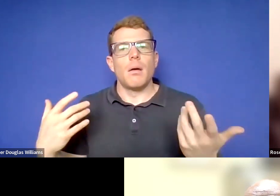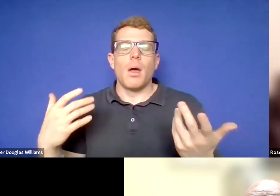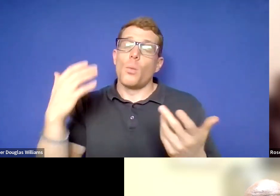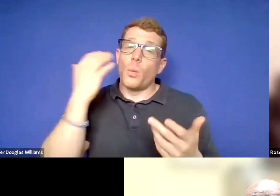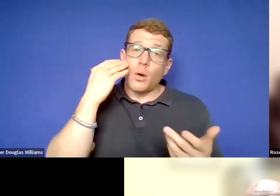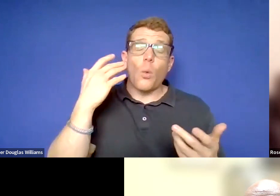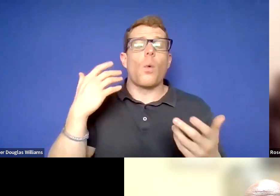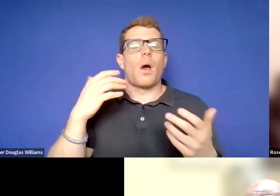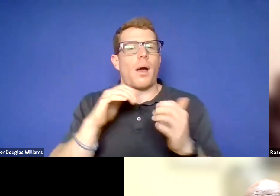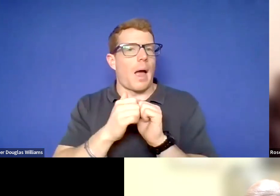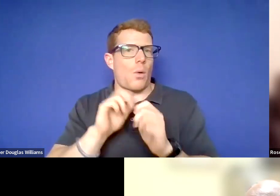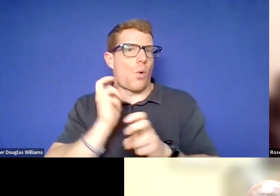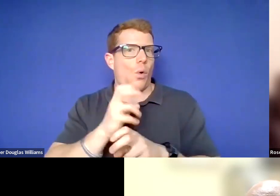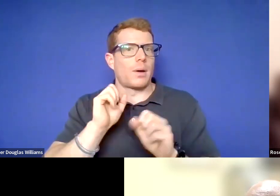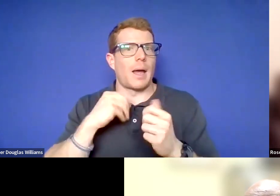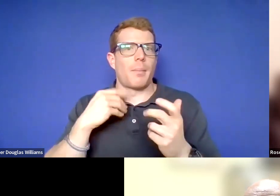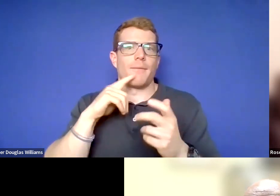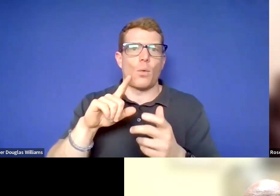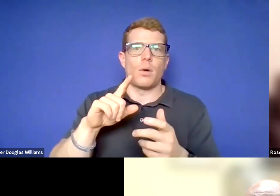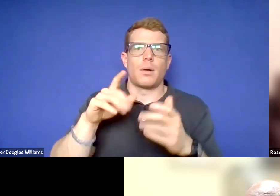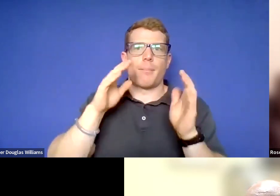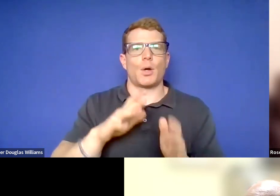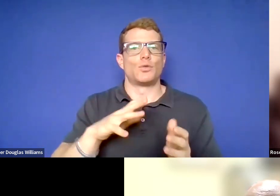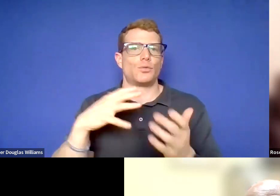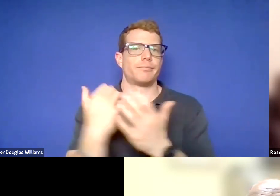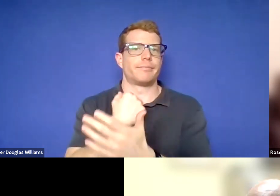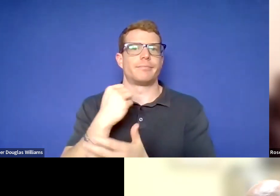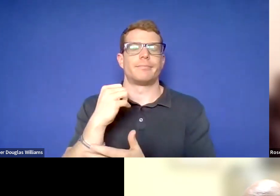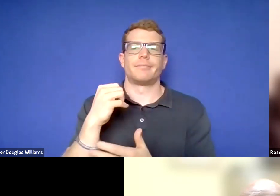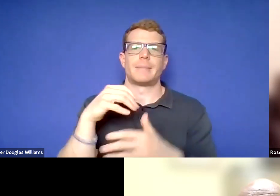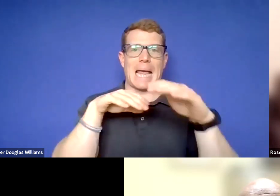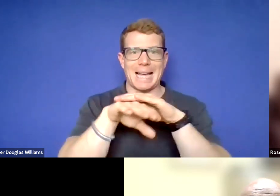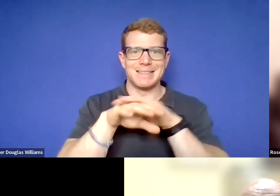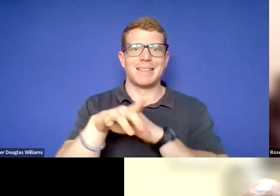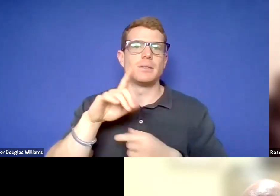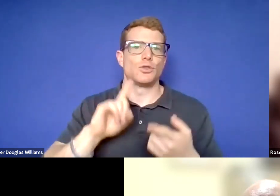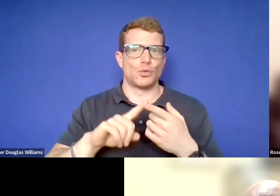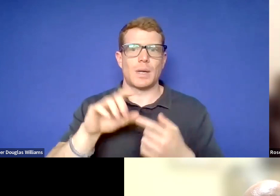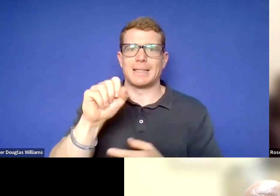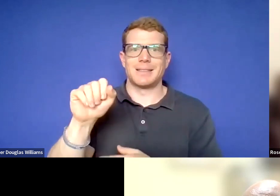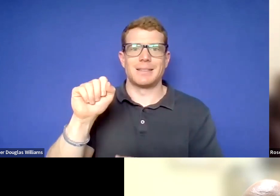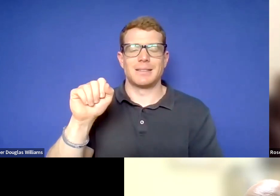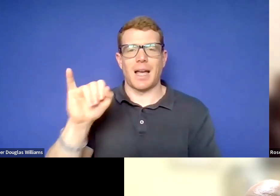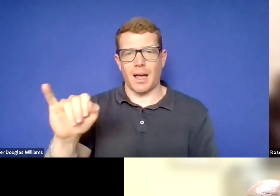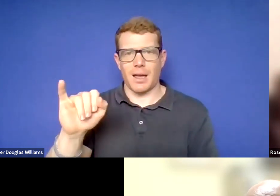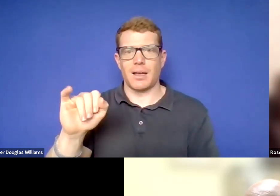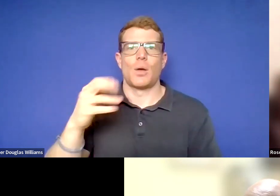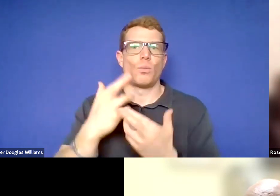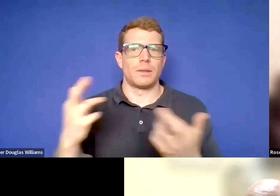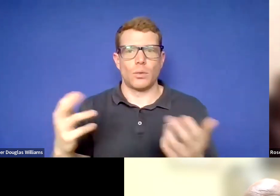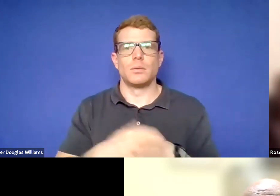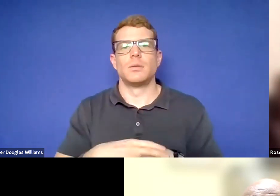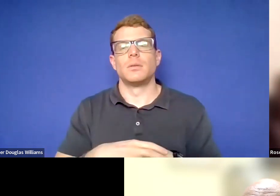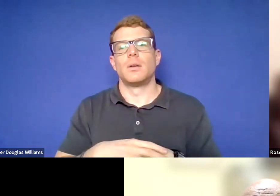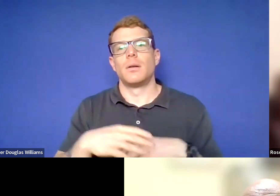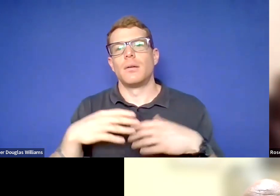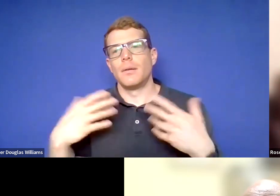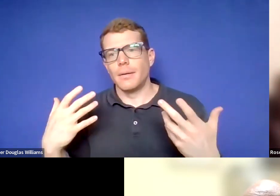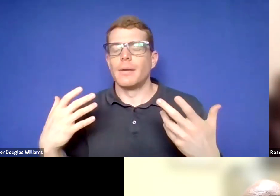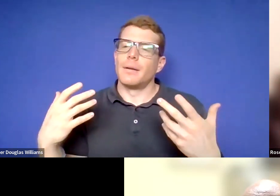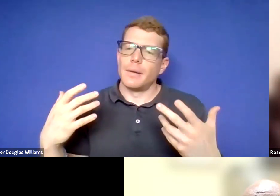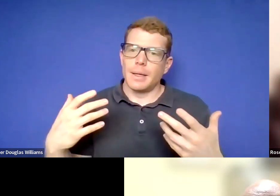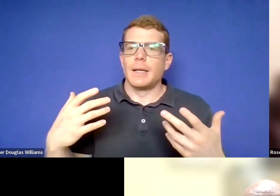In a sense, there's a way to avert the the small limits are about 2,000 number for an individual.